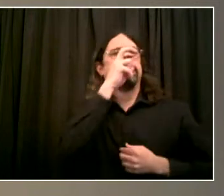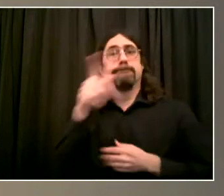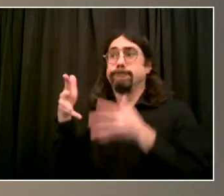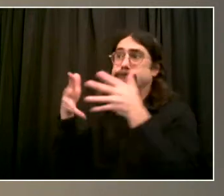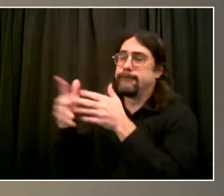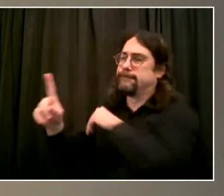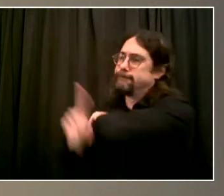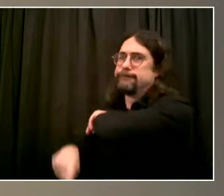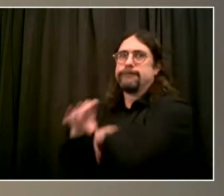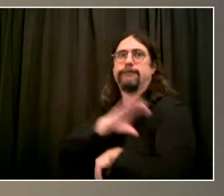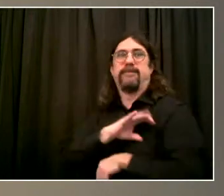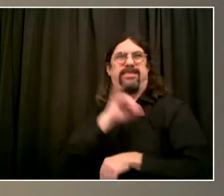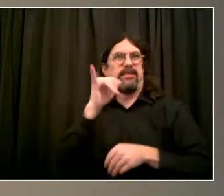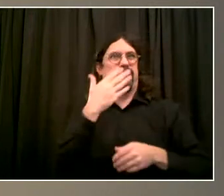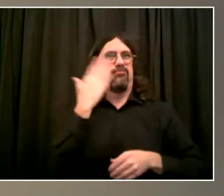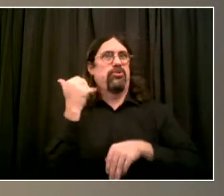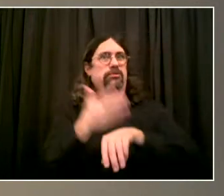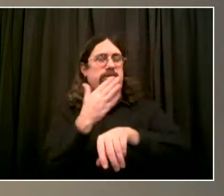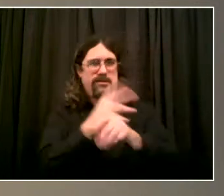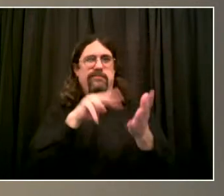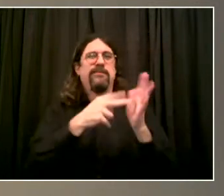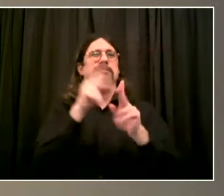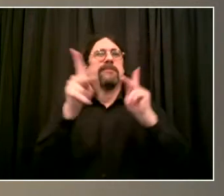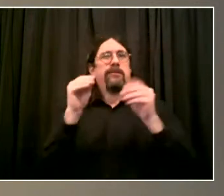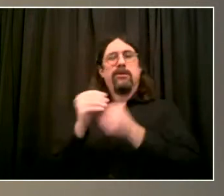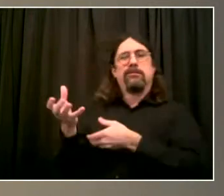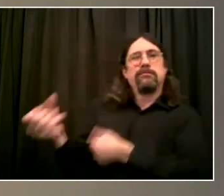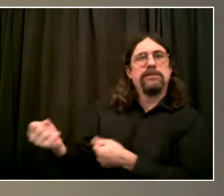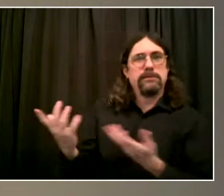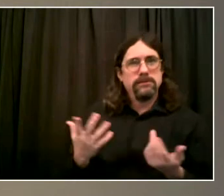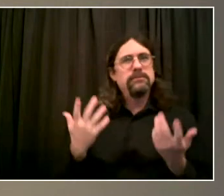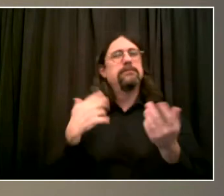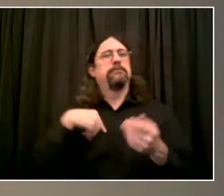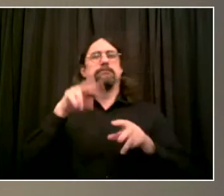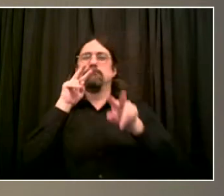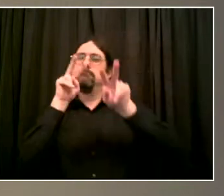WE ARE READY TO WORK WITH YOU AND COMMISSIONER SHEA AND ROBOKLYN BOROUGH PRESIDENT ERIC ADAMS TO